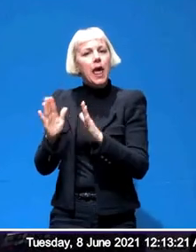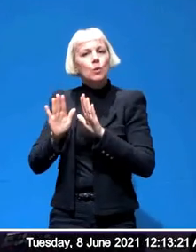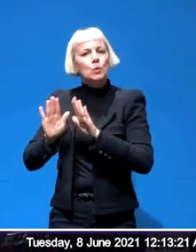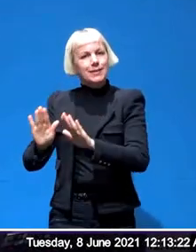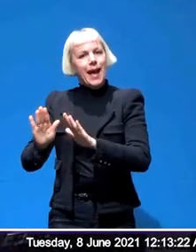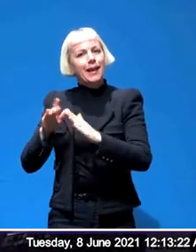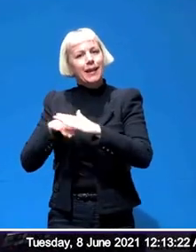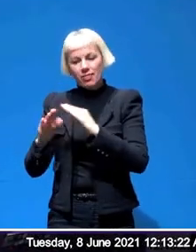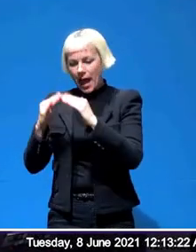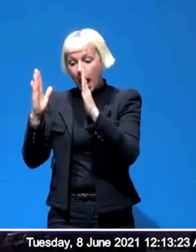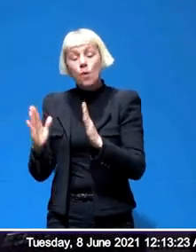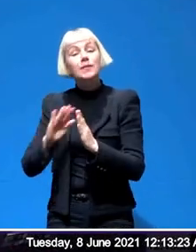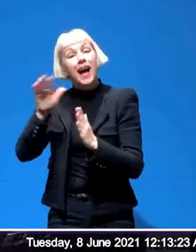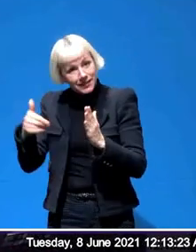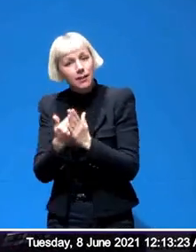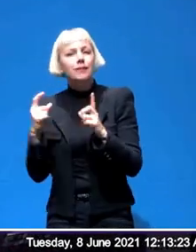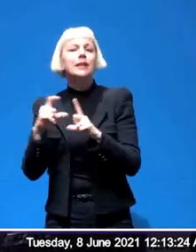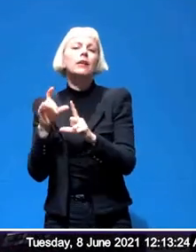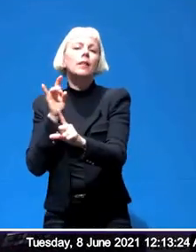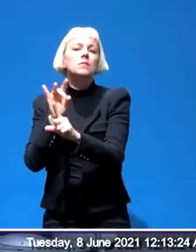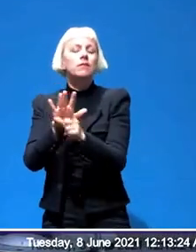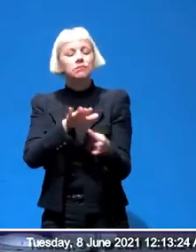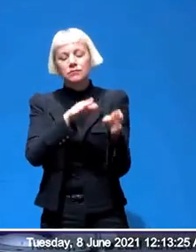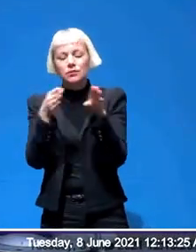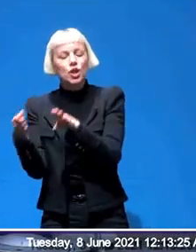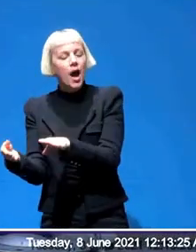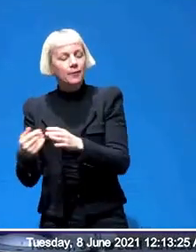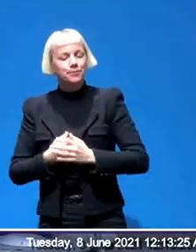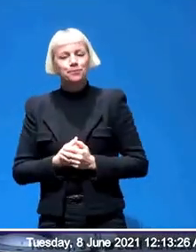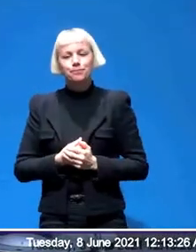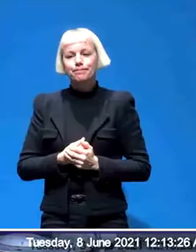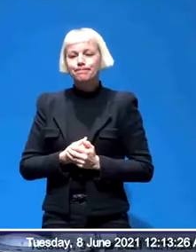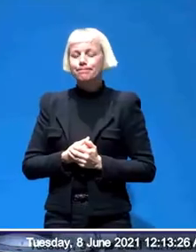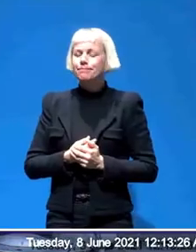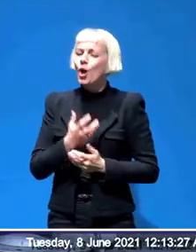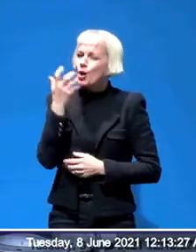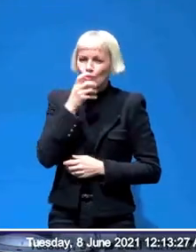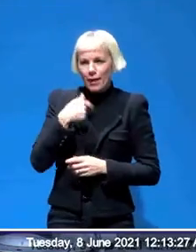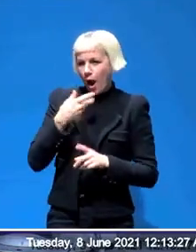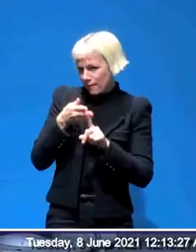in that house until the day he dies. I have diverted you off community visitors. Sorry.